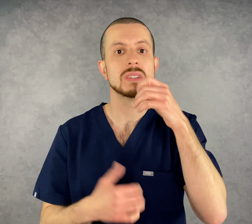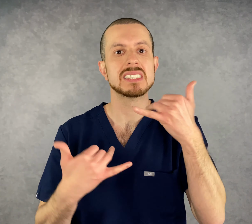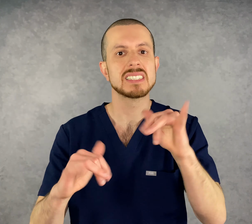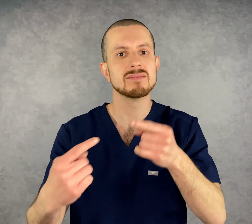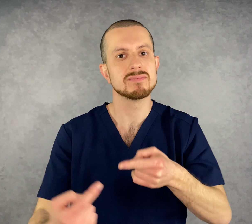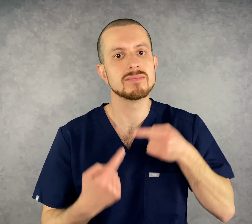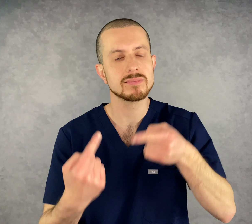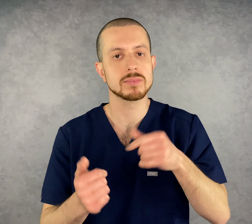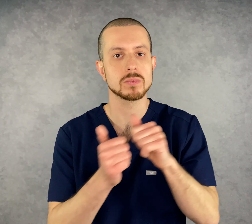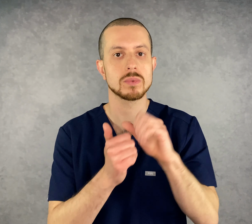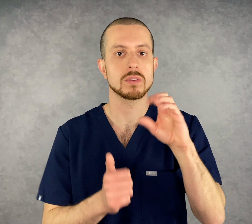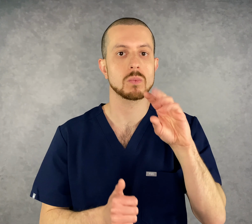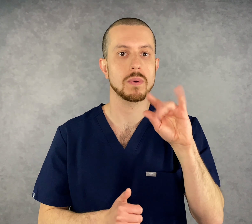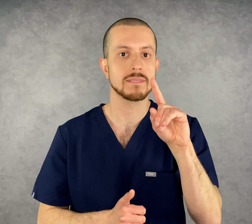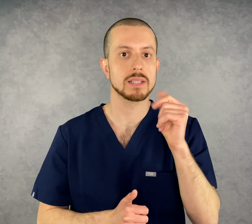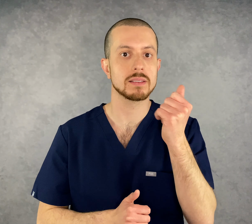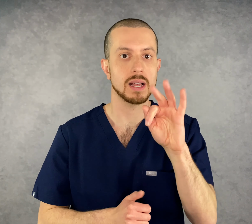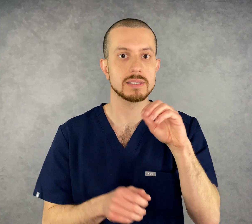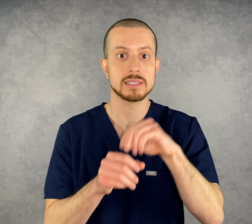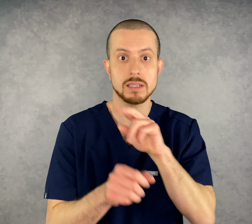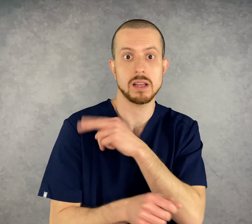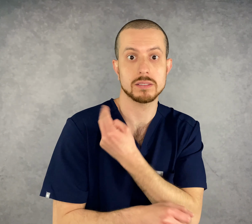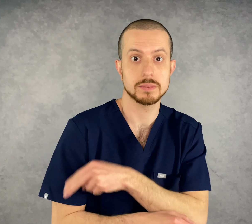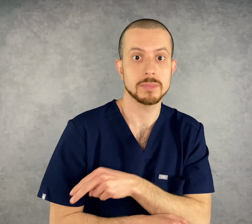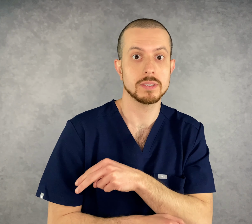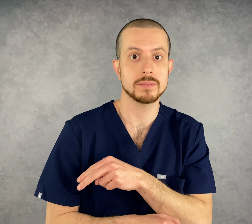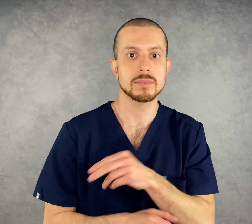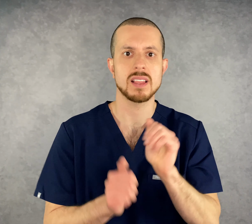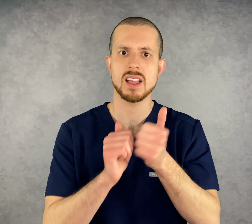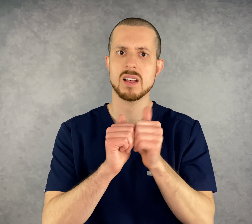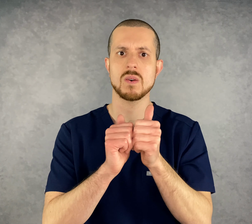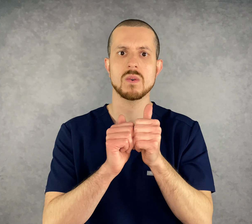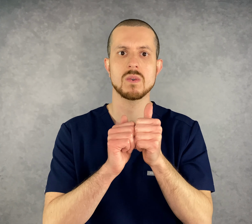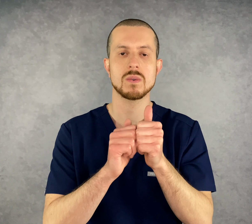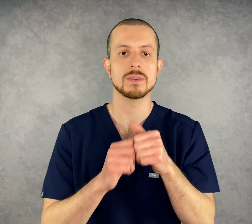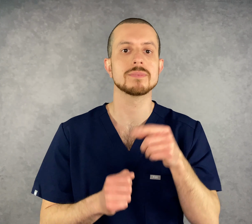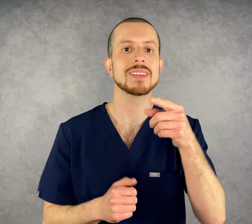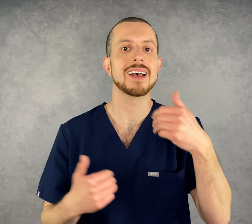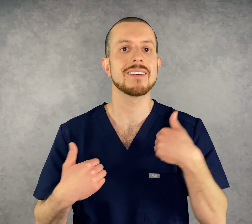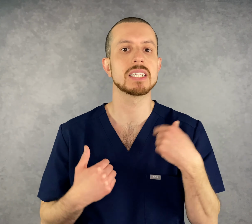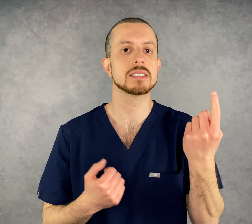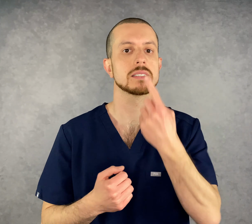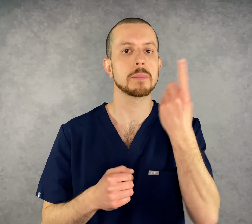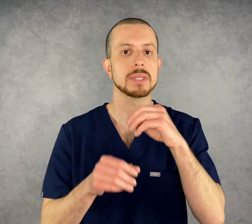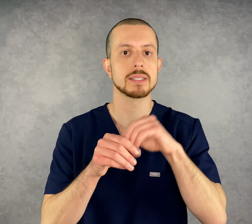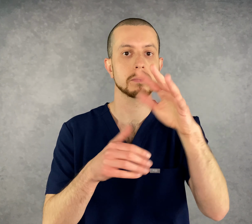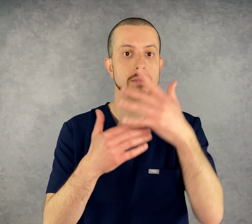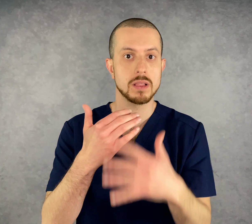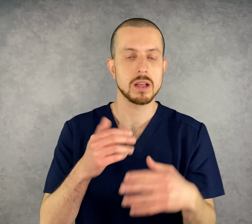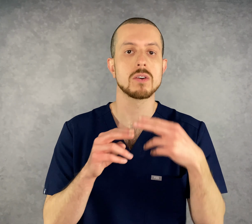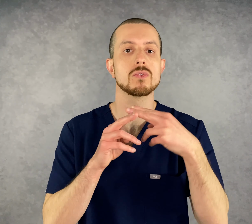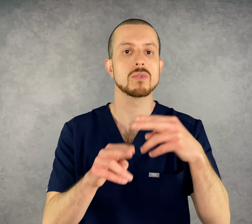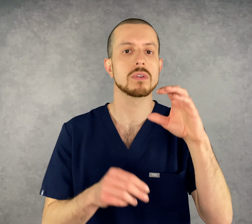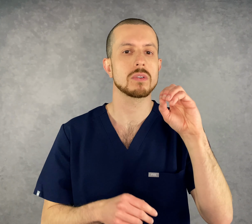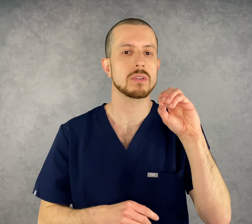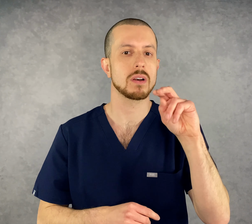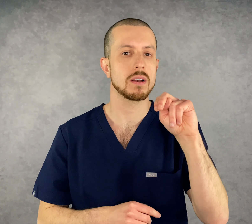those still struggling with COVID-19 in the hospital. How? You may ask. You have something in your blood